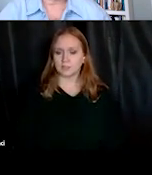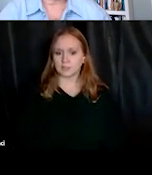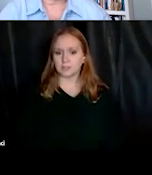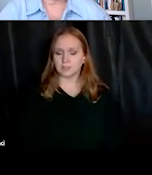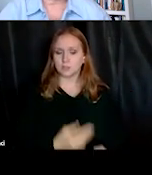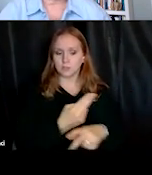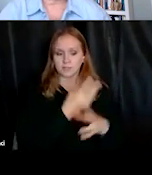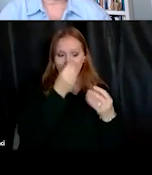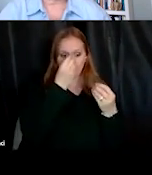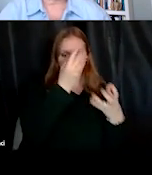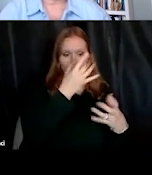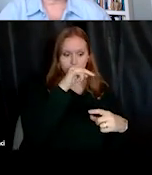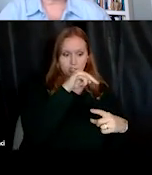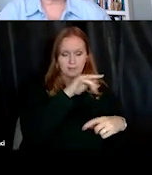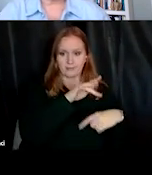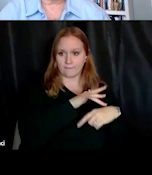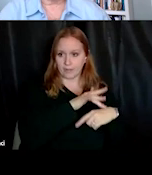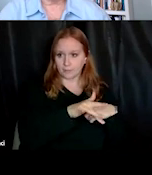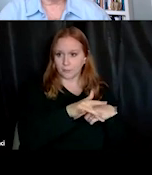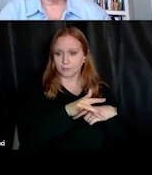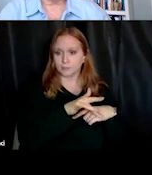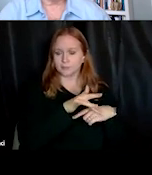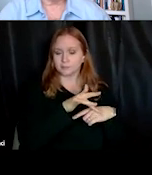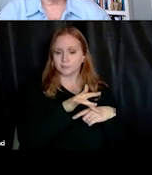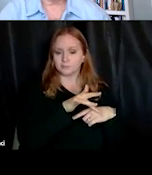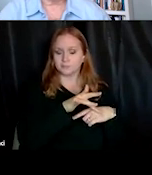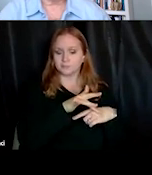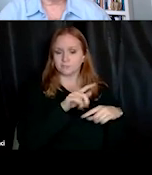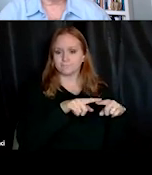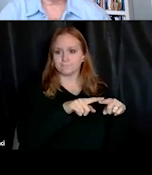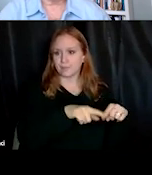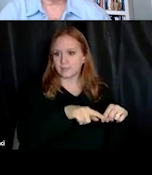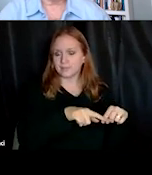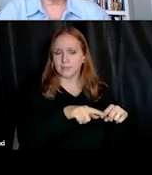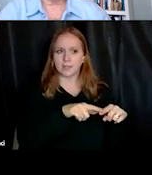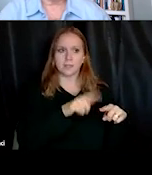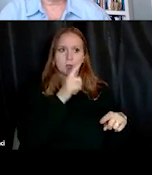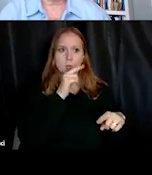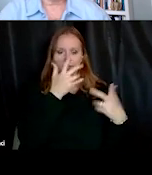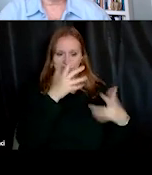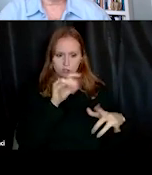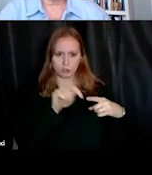that's available based on who's been trained in the Texas Balance of State continuum of care